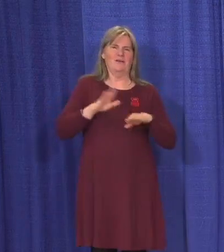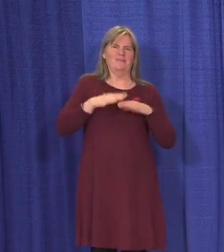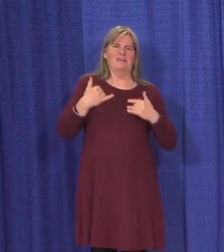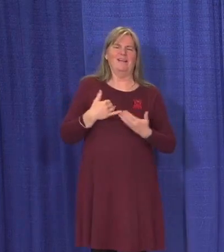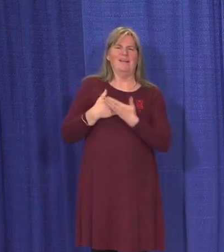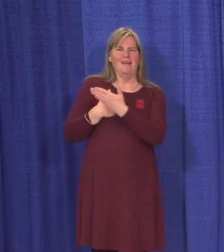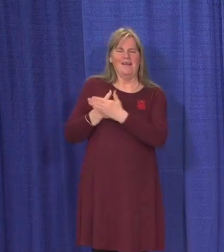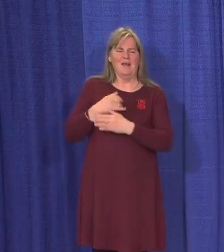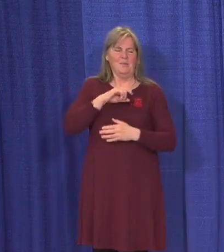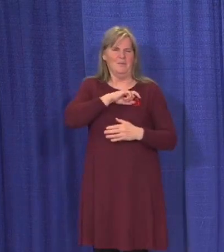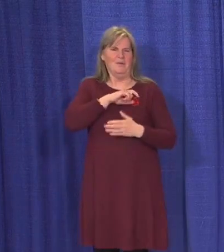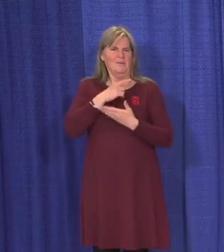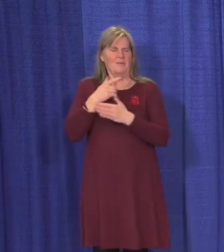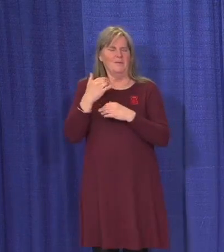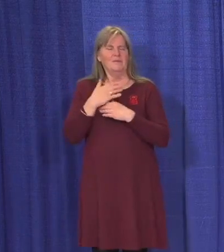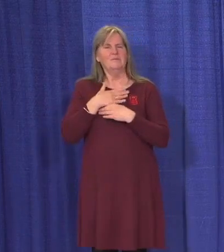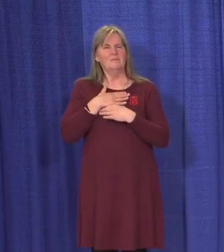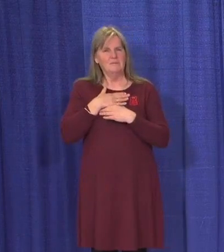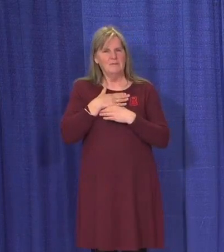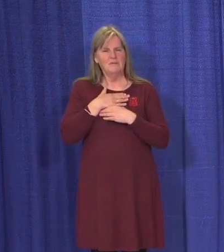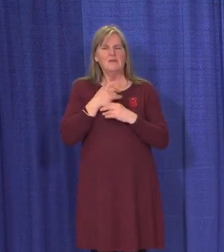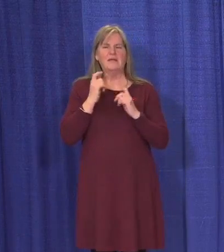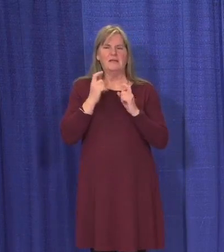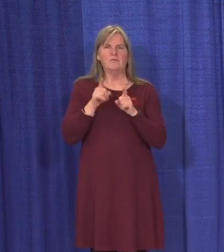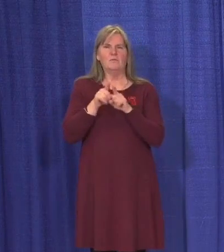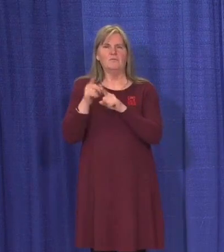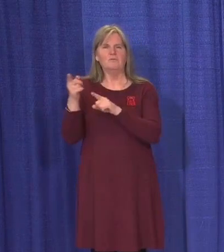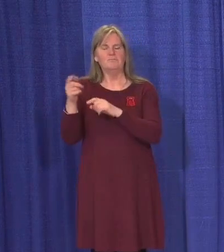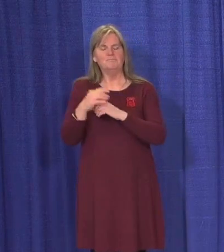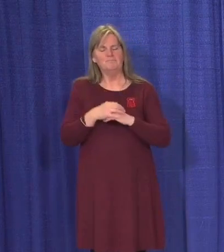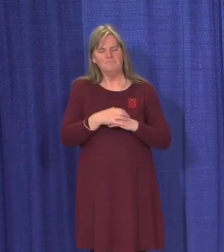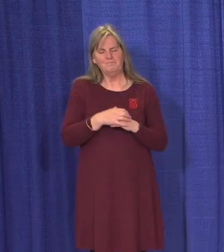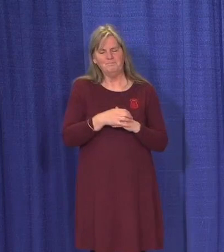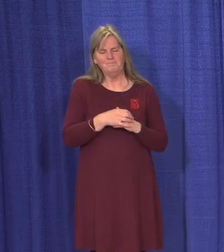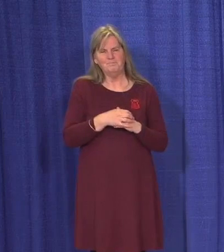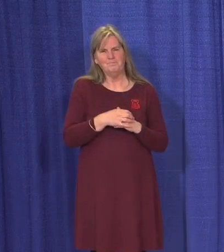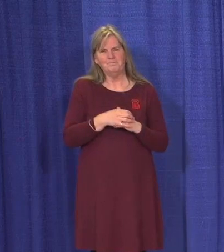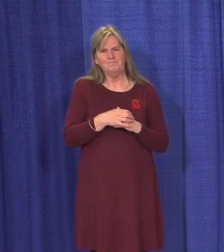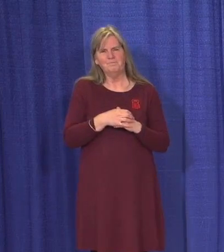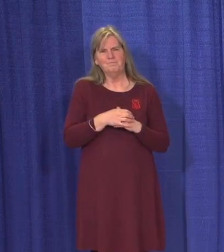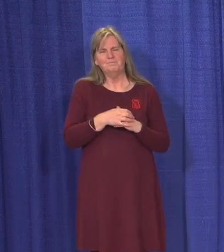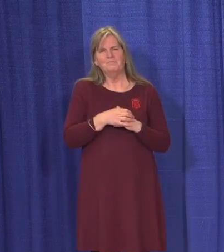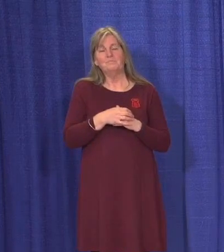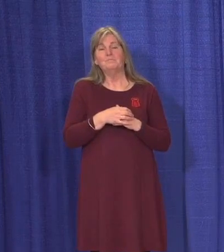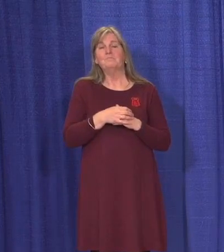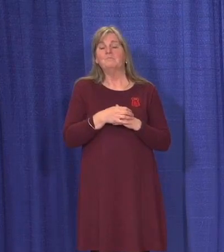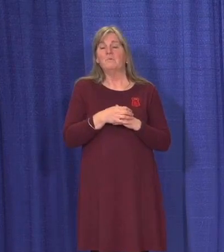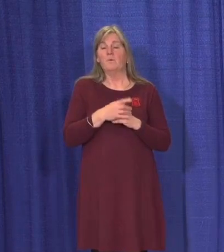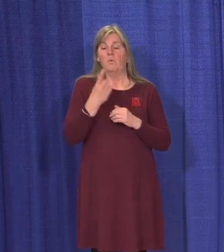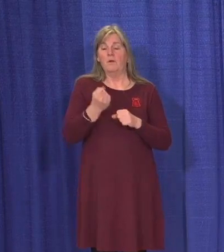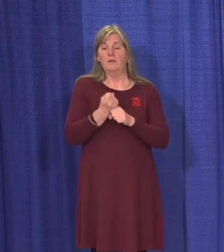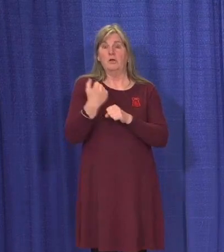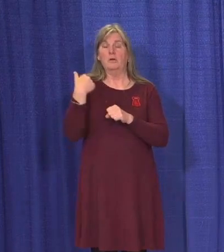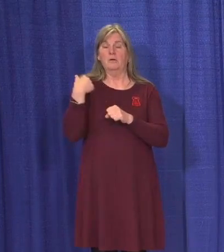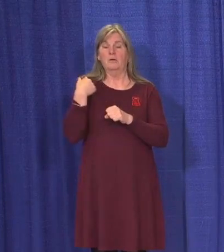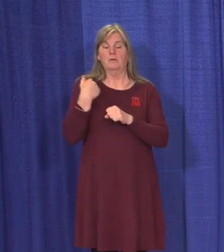to me just before coming here. Ronnie also works for the Yukon